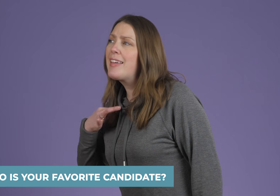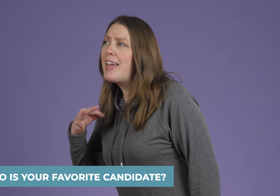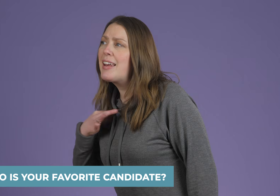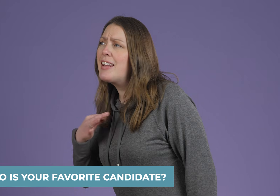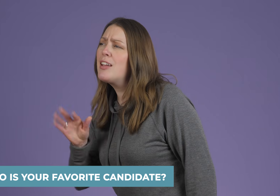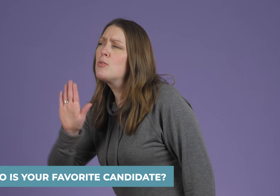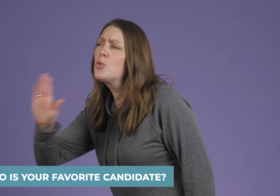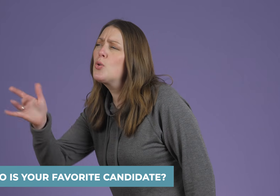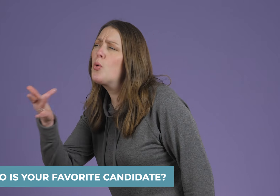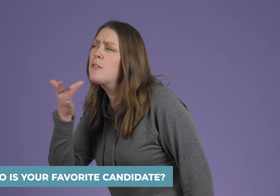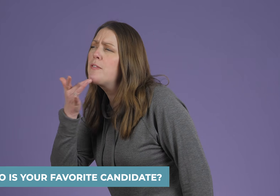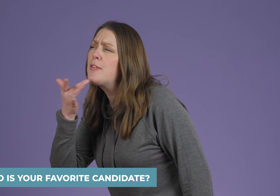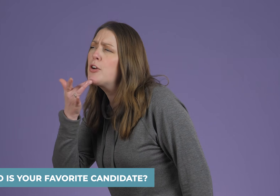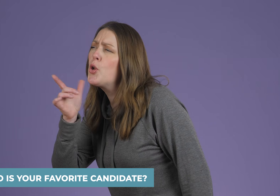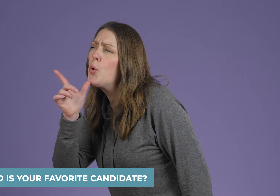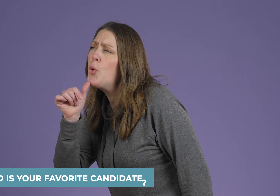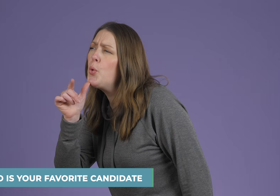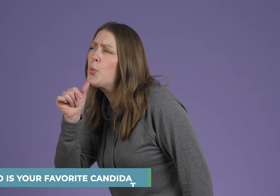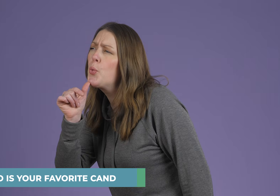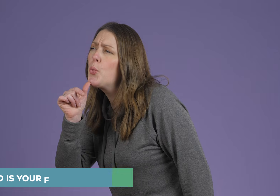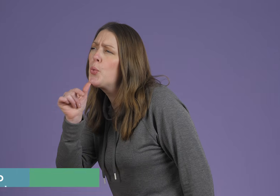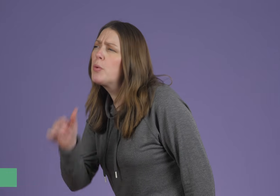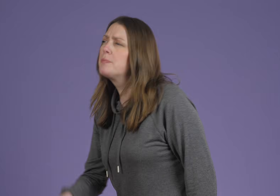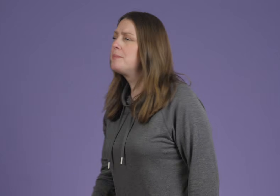Candidate your favorite who